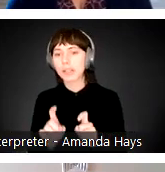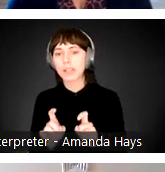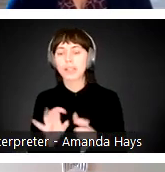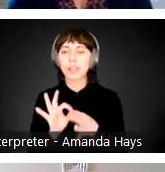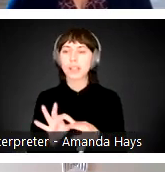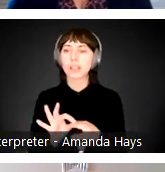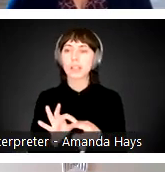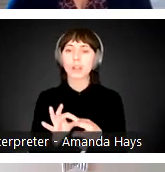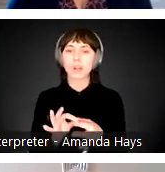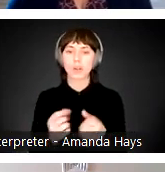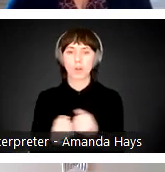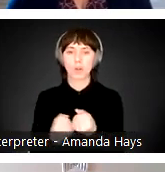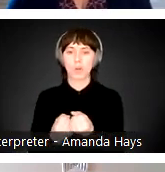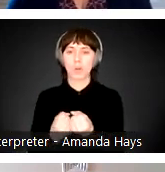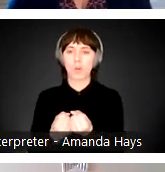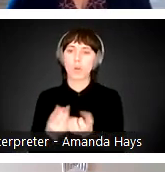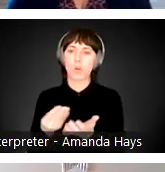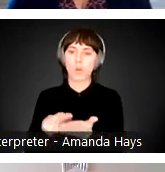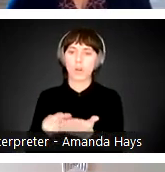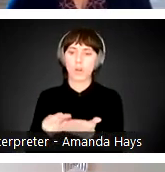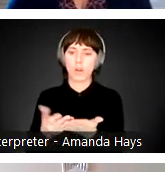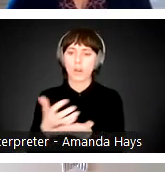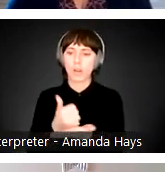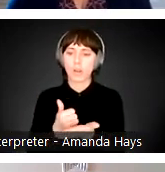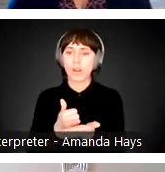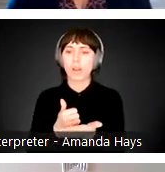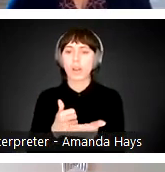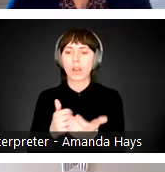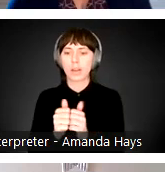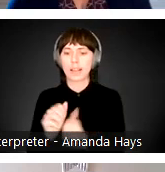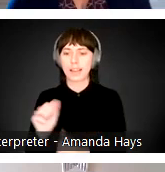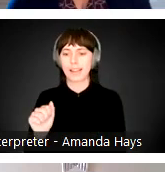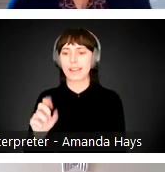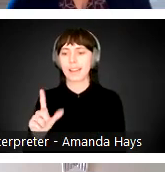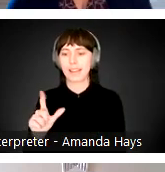monetarily and with ADLs.